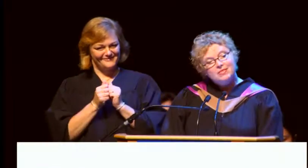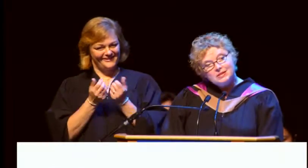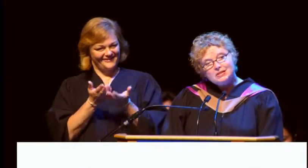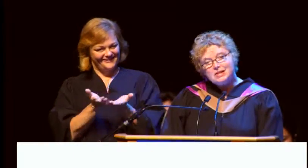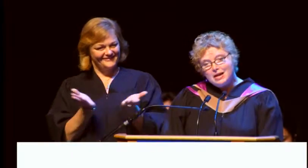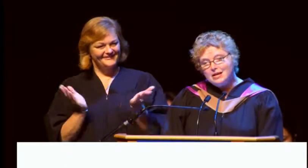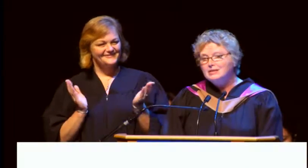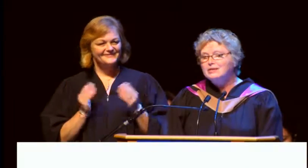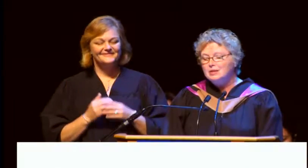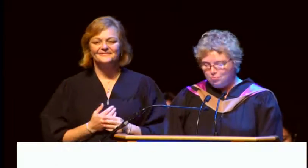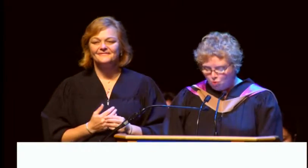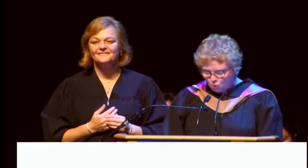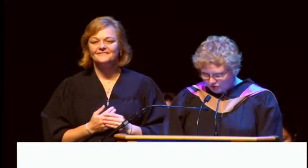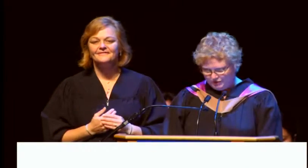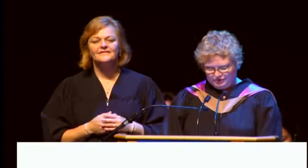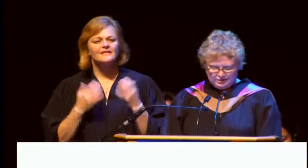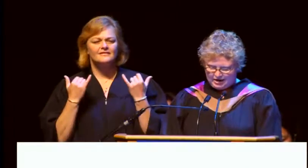THIS DAY IS AN IMPORTANT DAY.